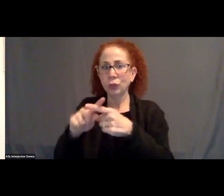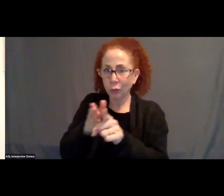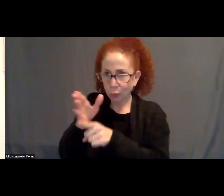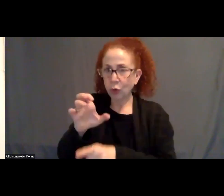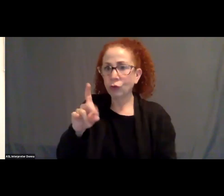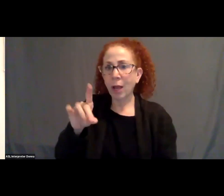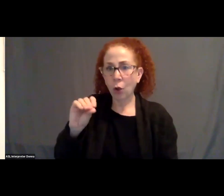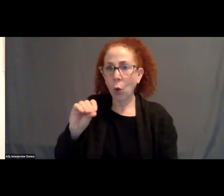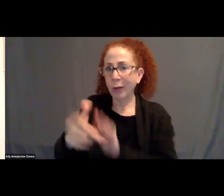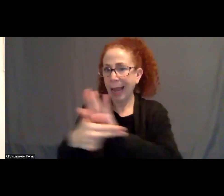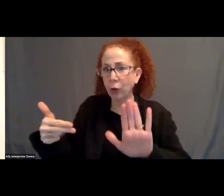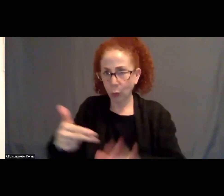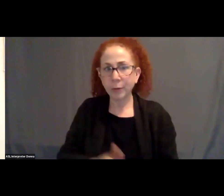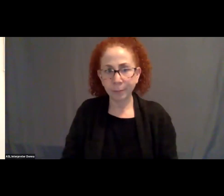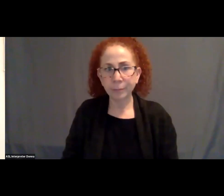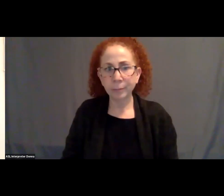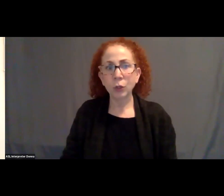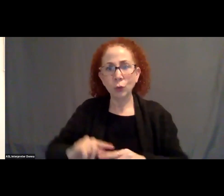category to fill the labor gaps.